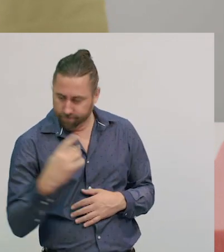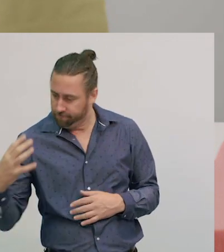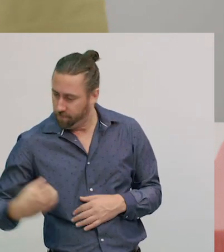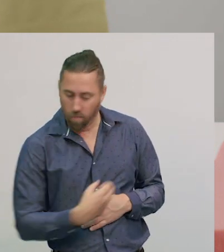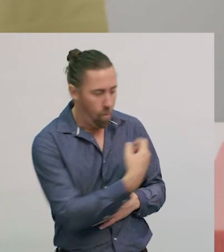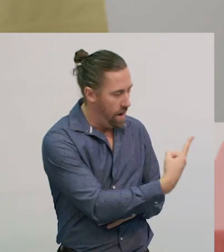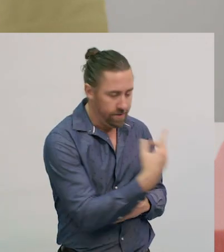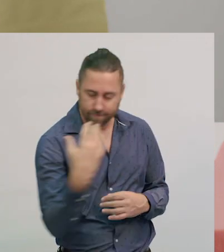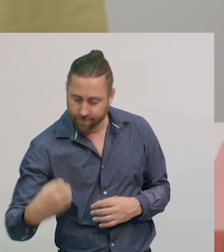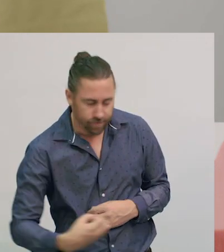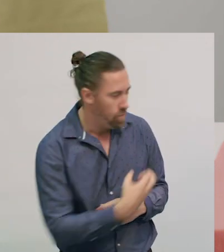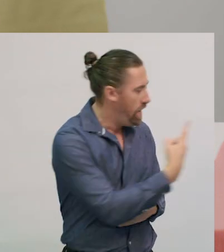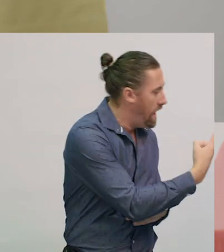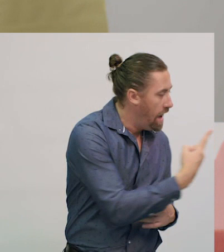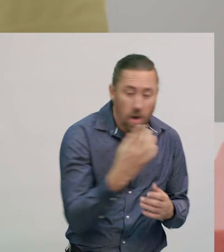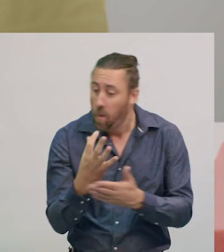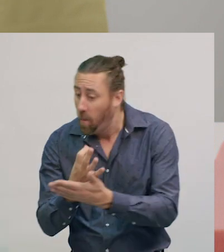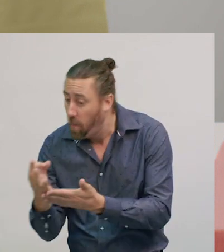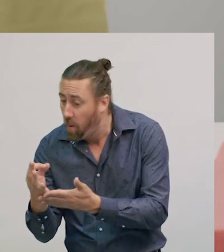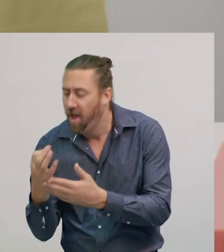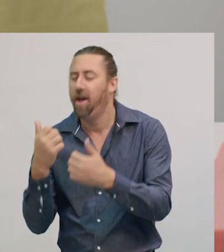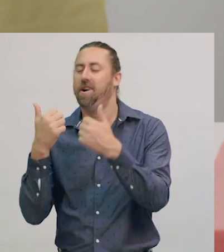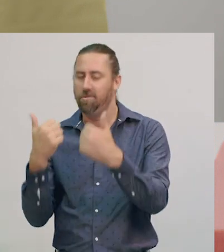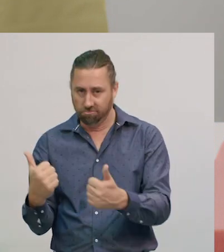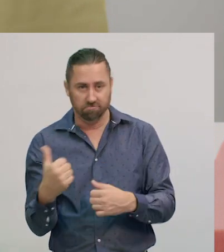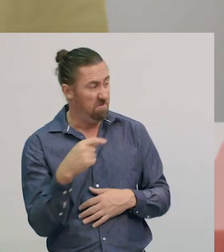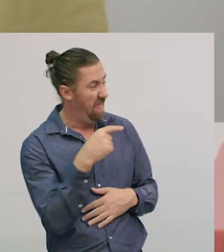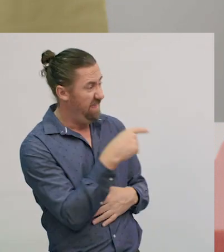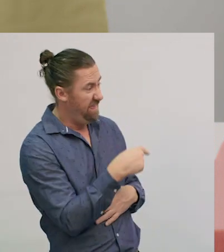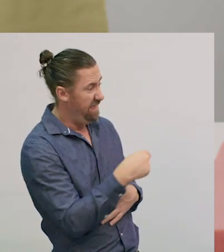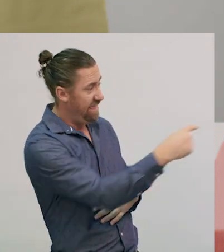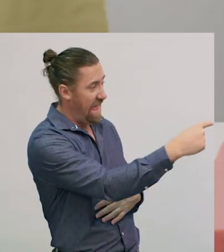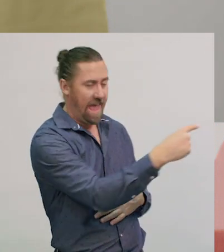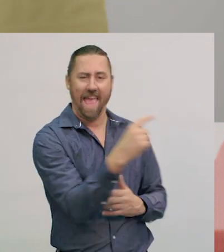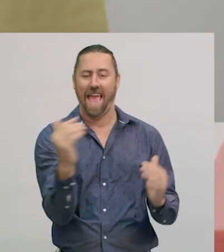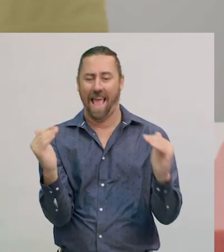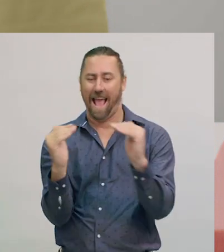Each person’s place setting has an equal share of the cups.